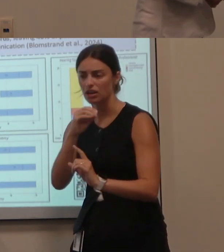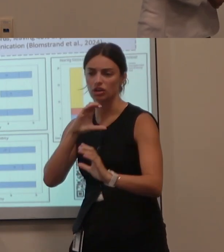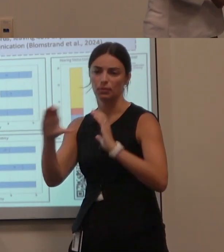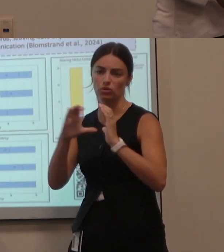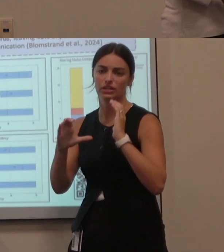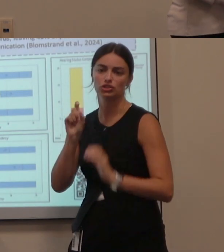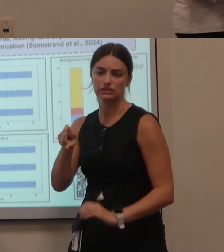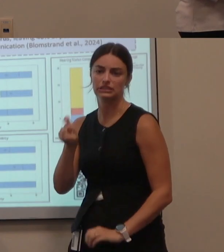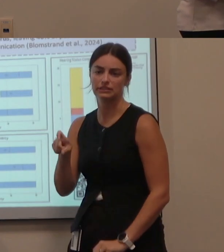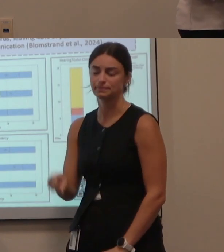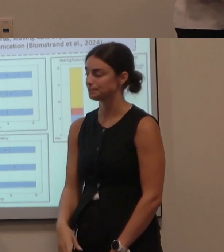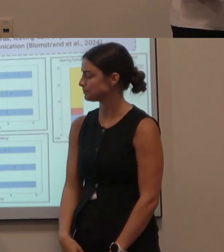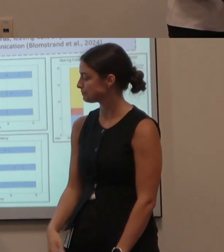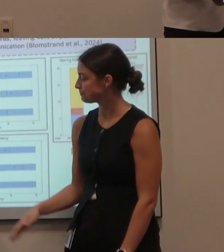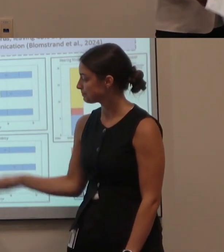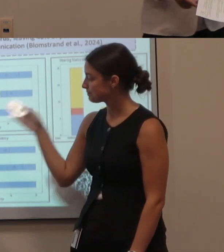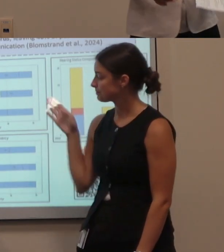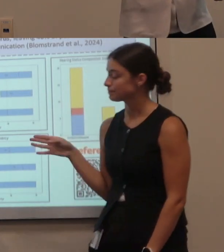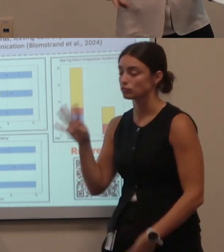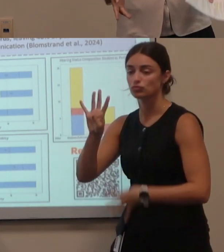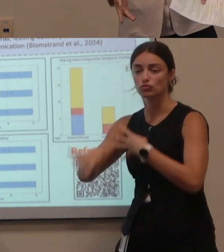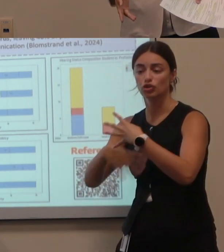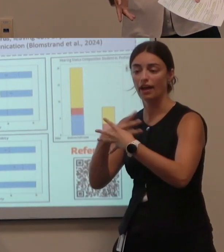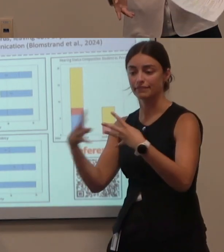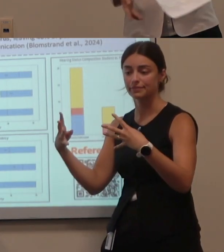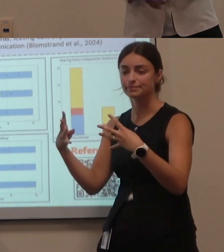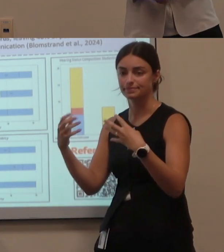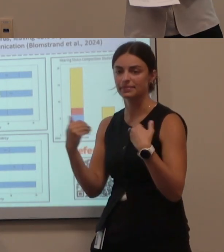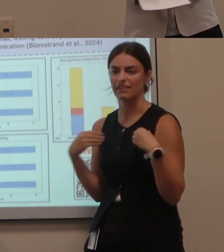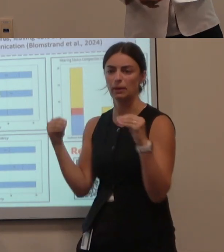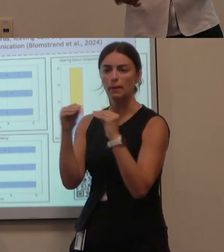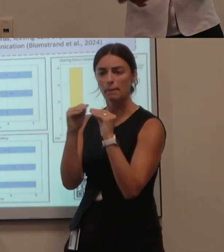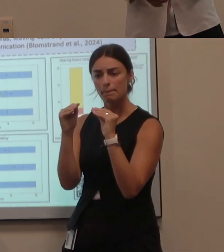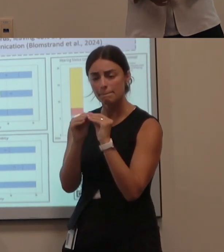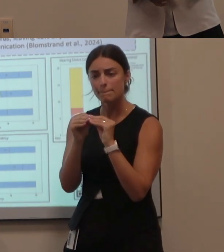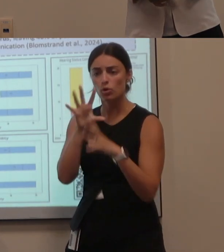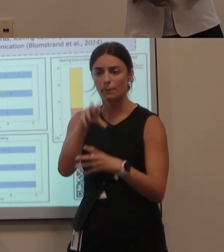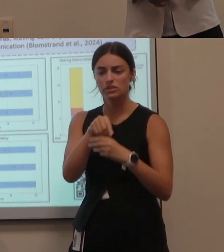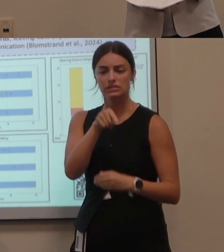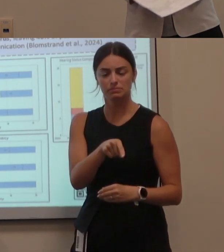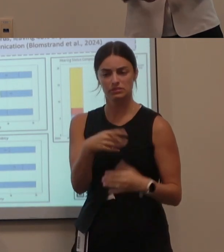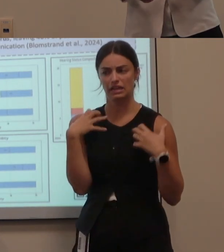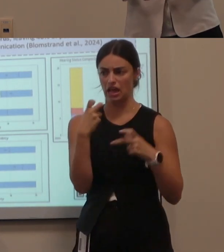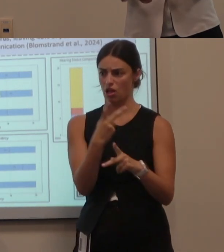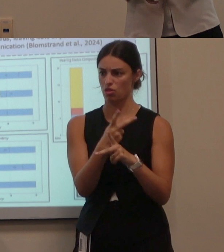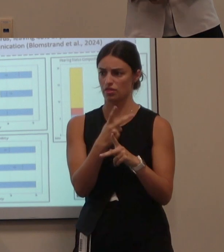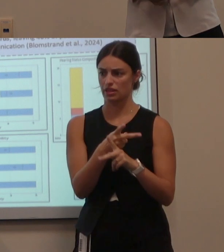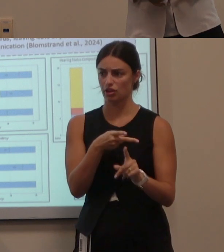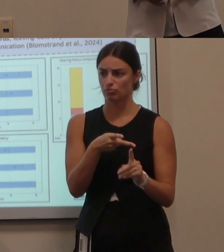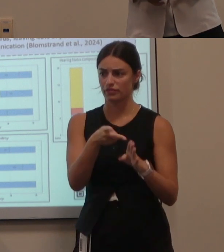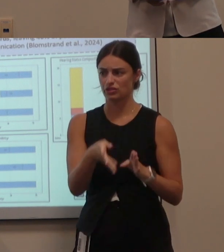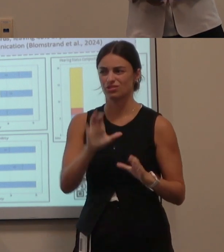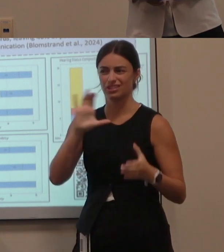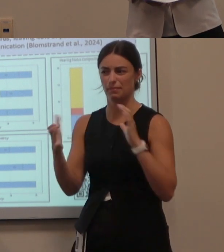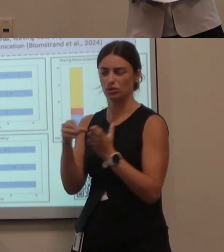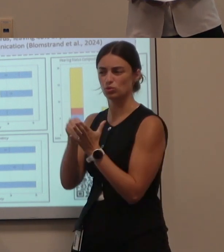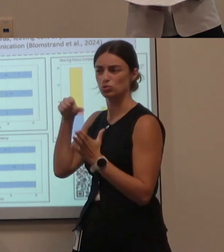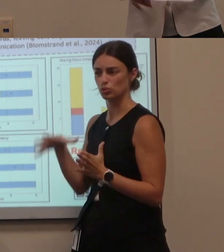Moving on to my graph, I have more participants who are healthcare professionals than students, and a lot of them are from Rochester.